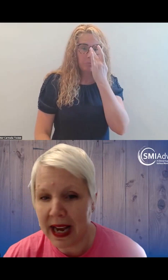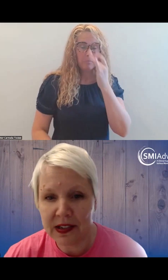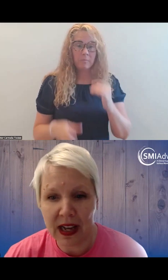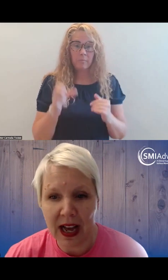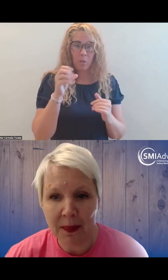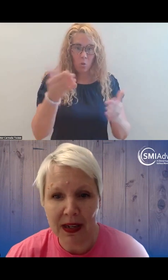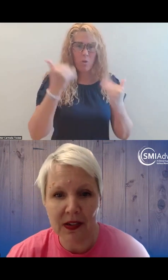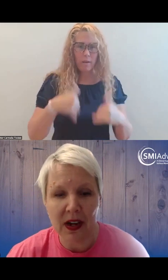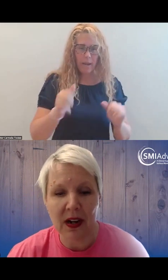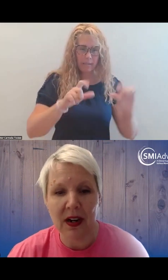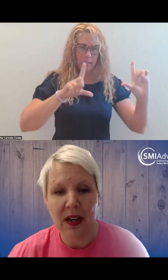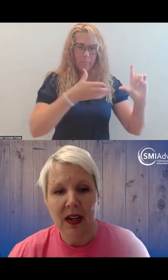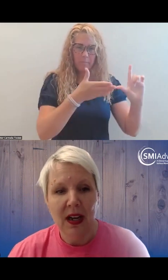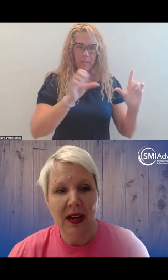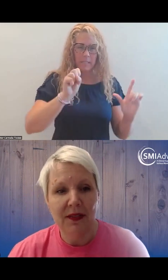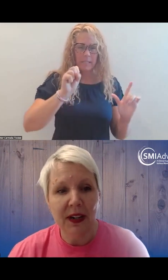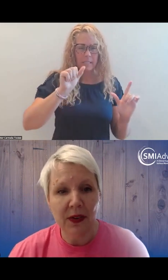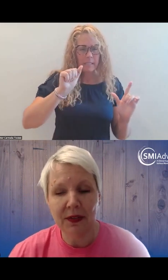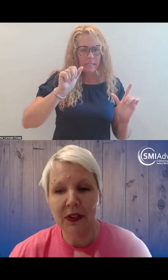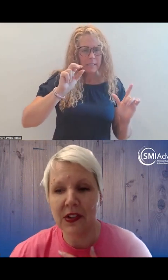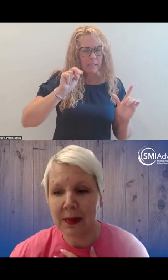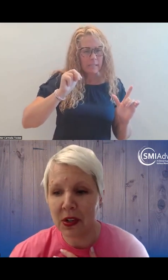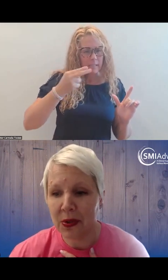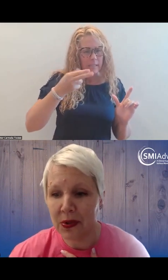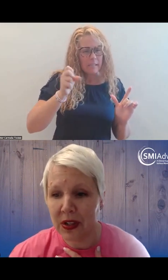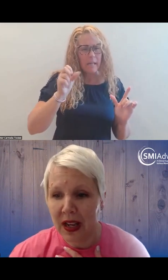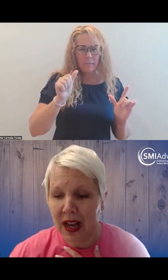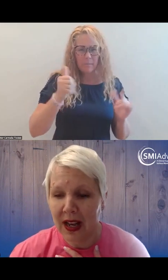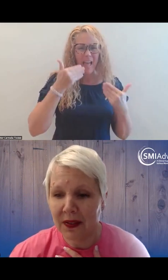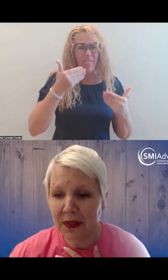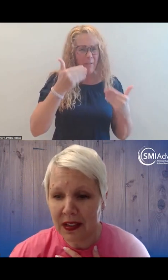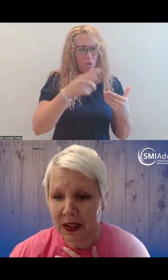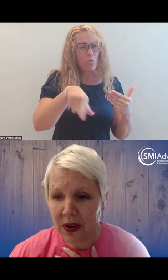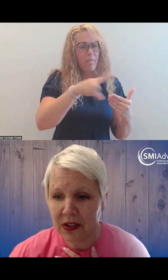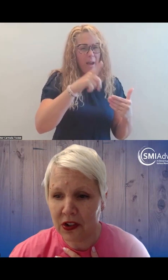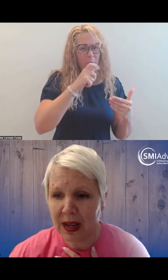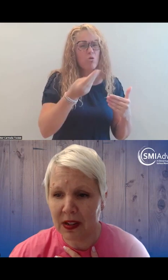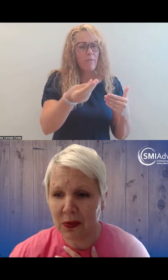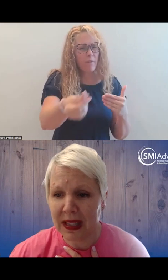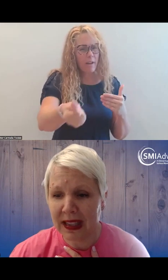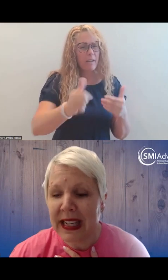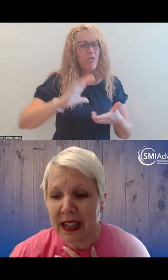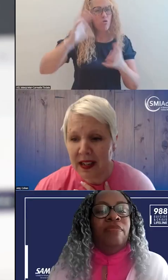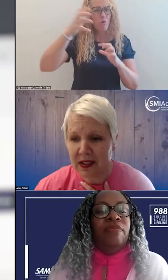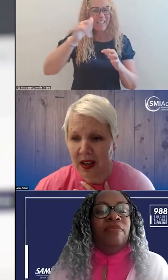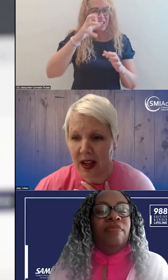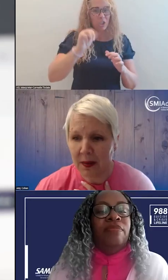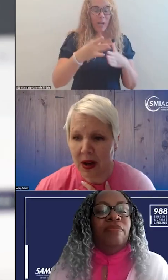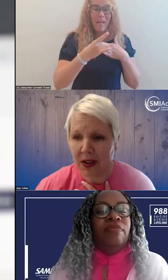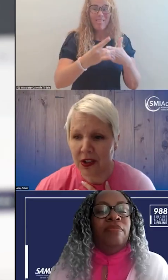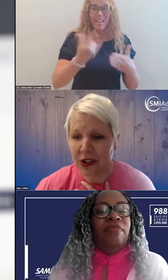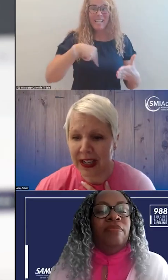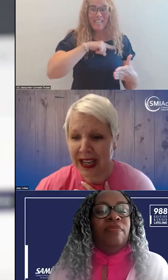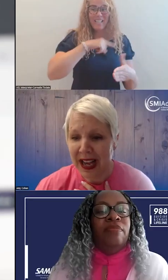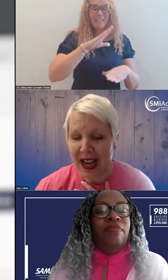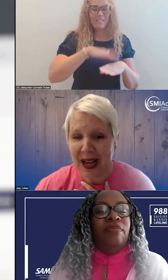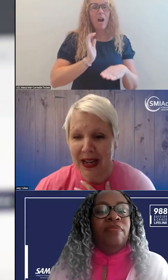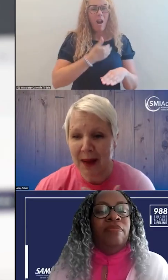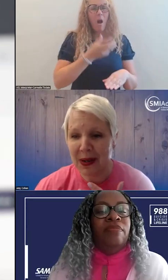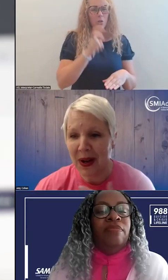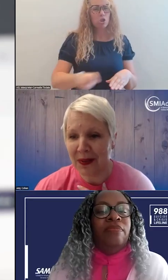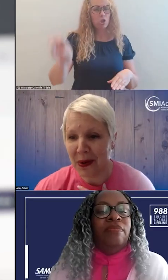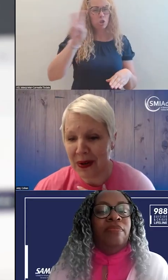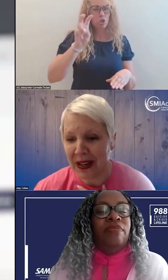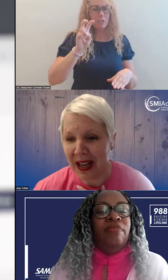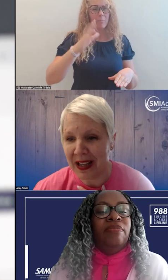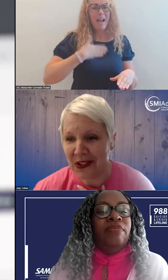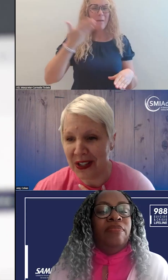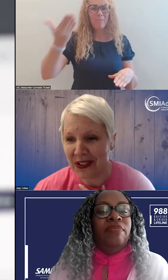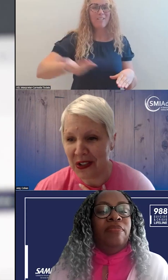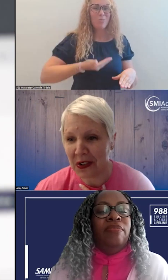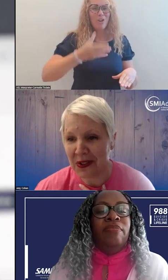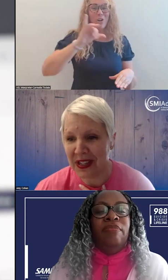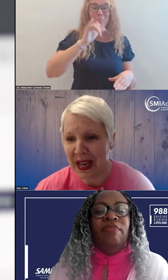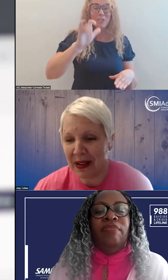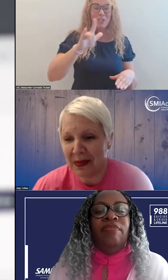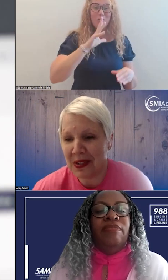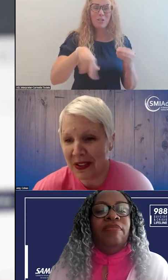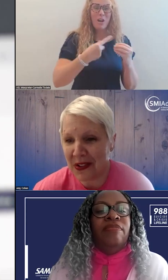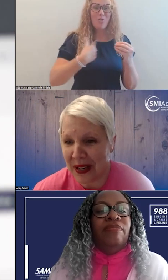NEXT ON IS JILL WHO IS GOING TO TALK ABOUT STUFF THAT IS GOING ON